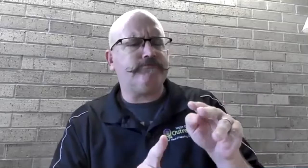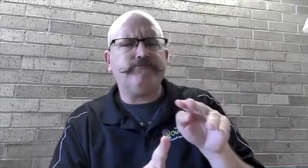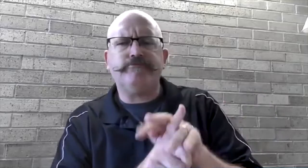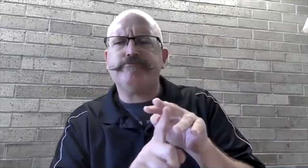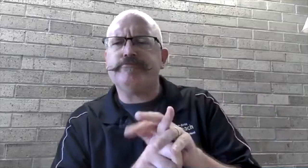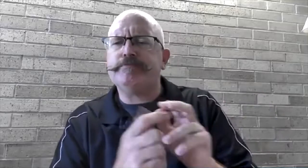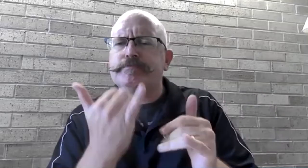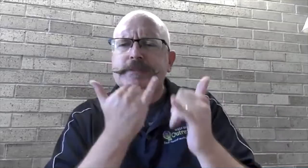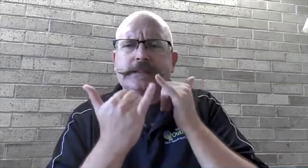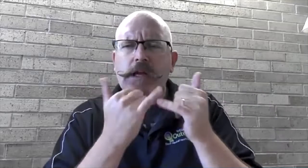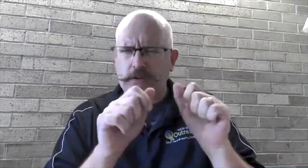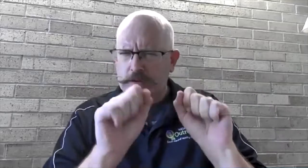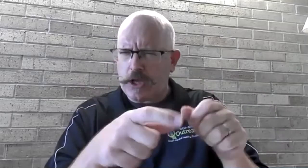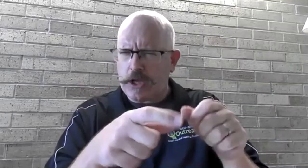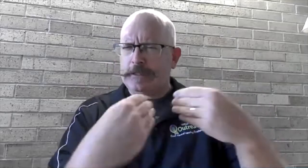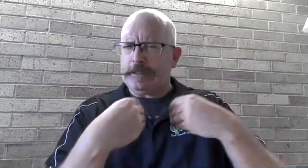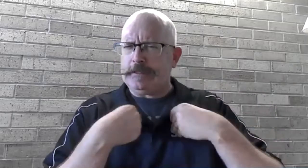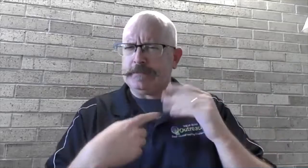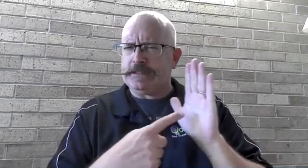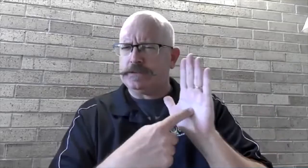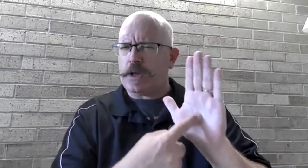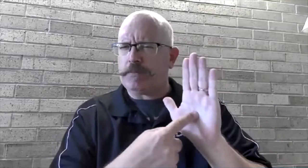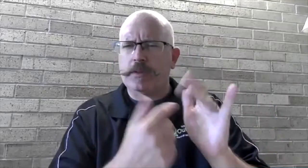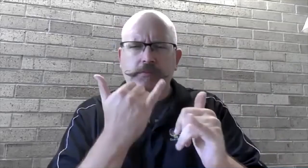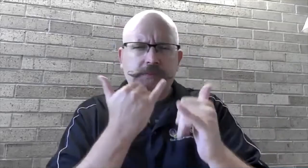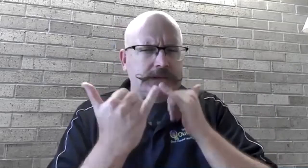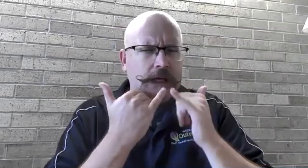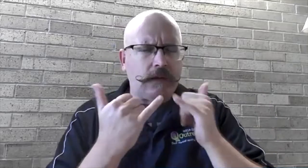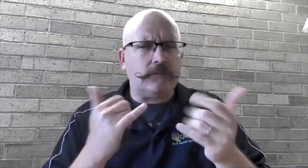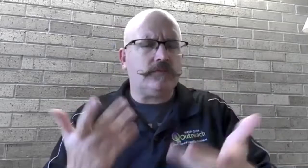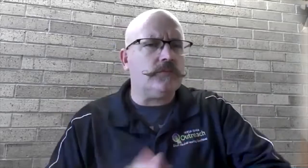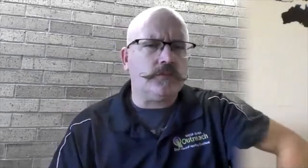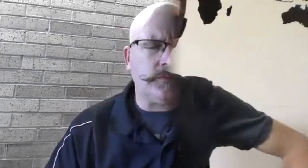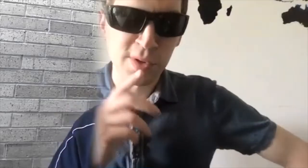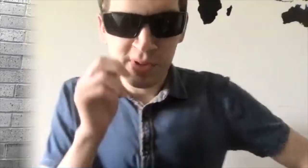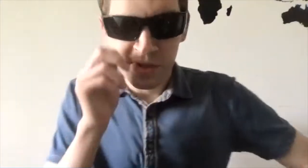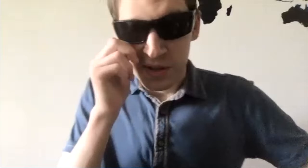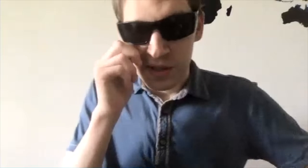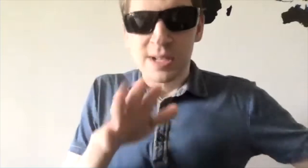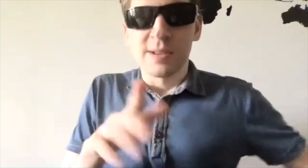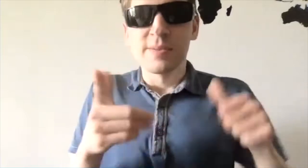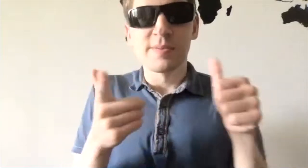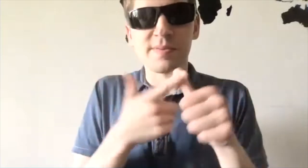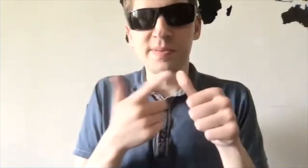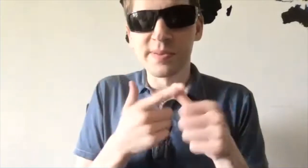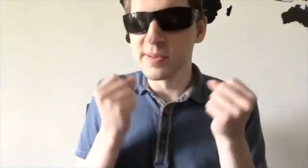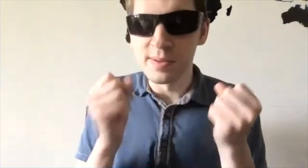in the Deafblind world that you have experienced. Could you give us some of those examples?